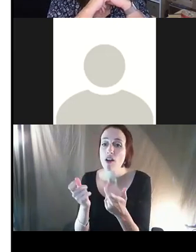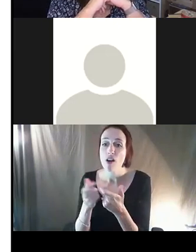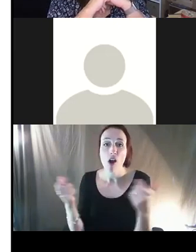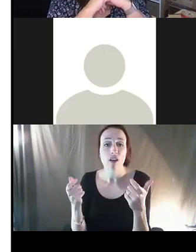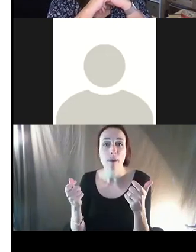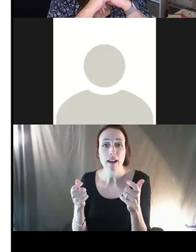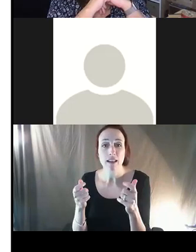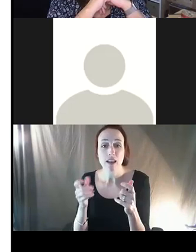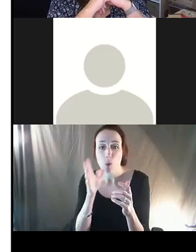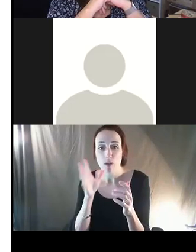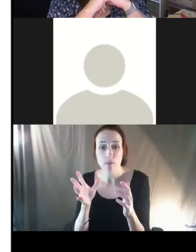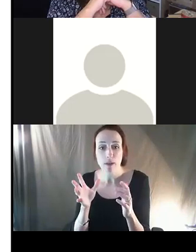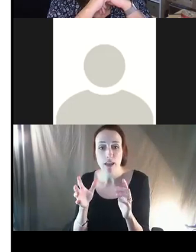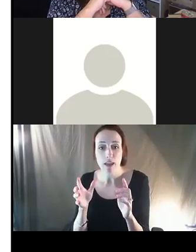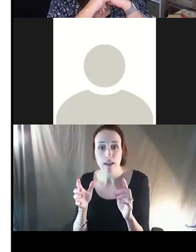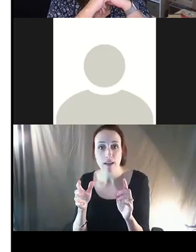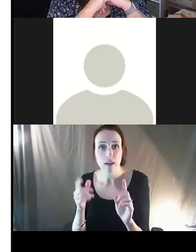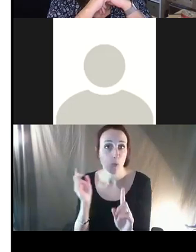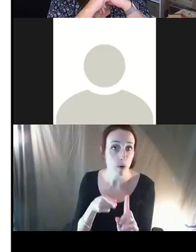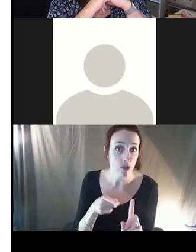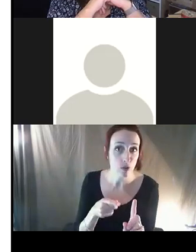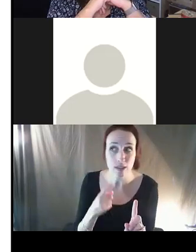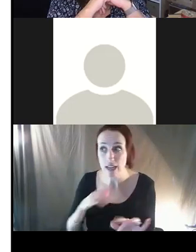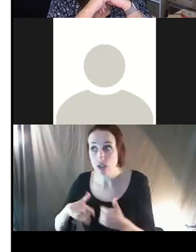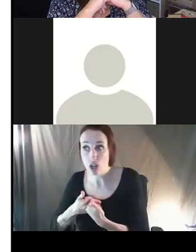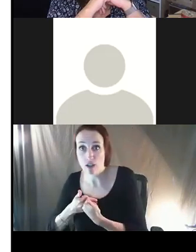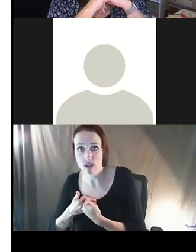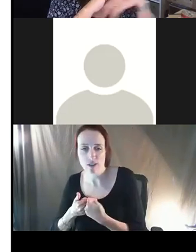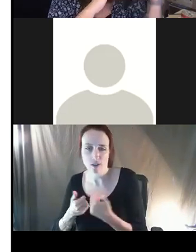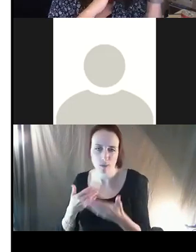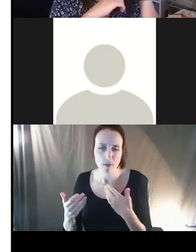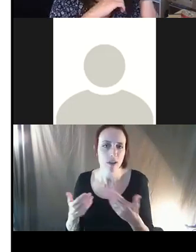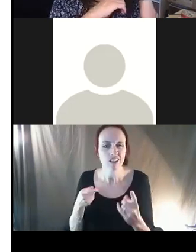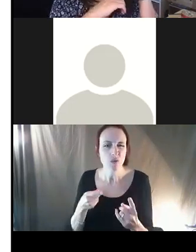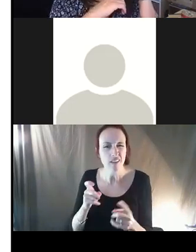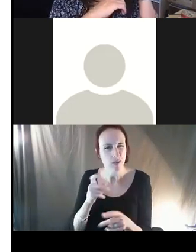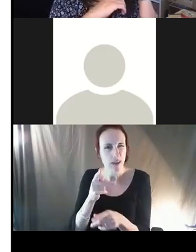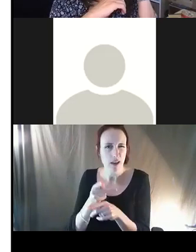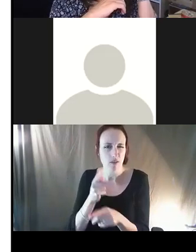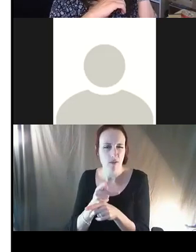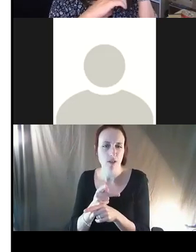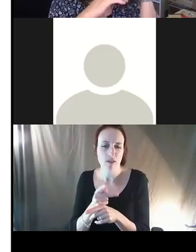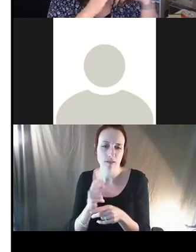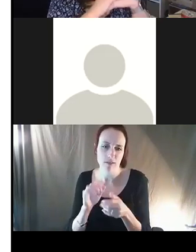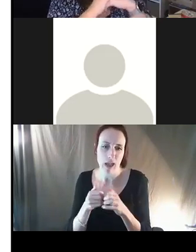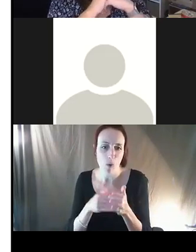so it's true, we have to be cautious when we use this word -- how often, how frequent.